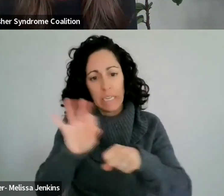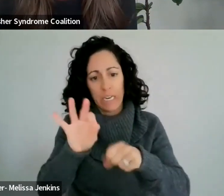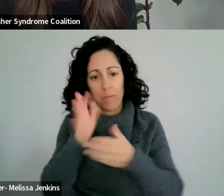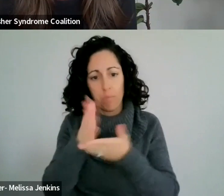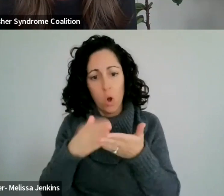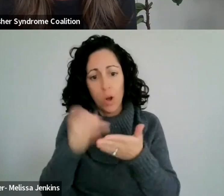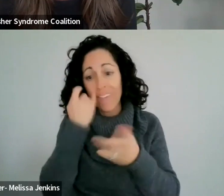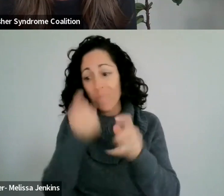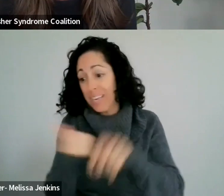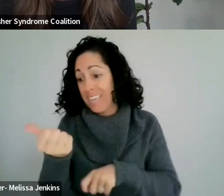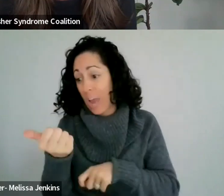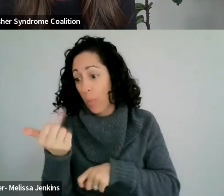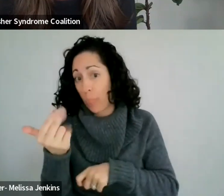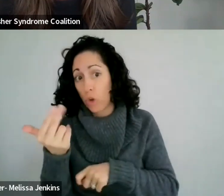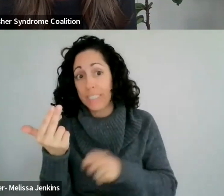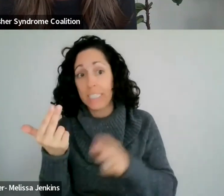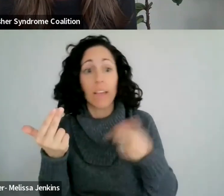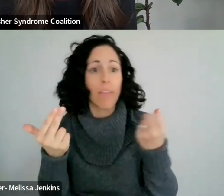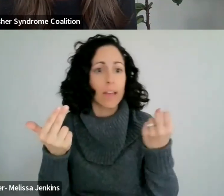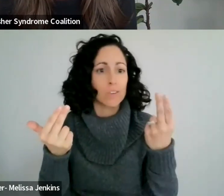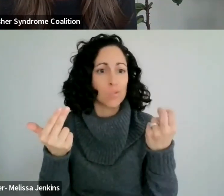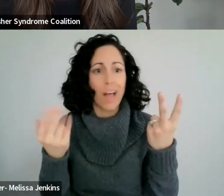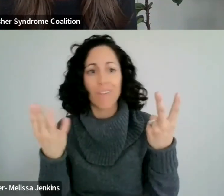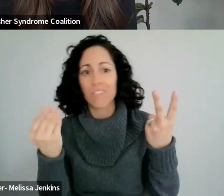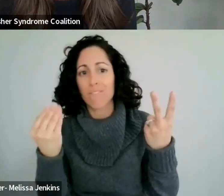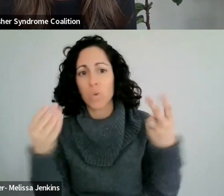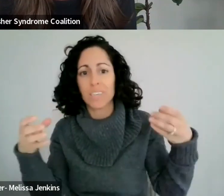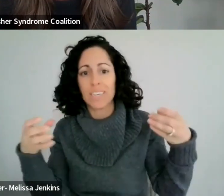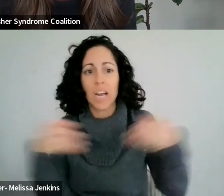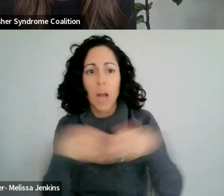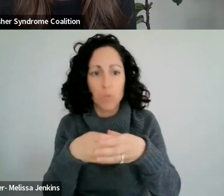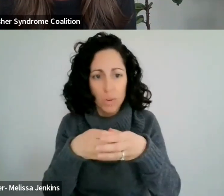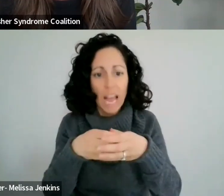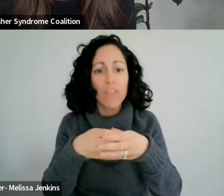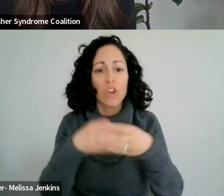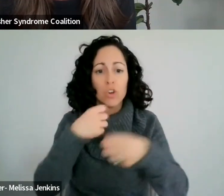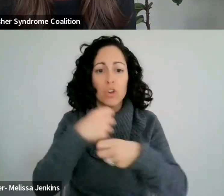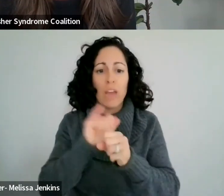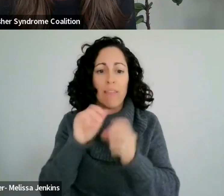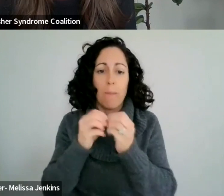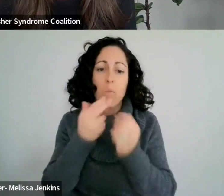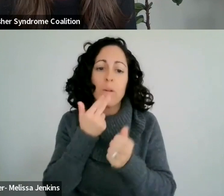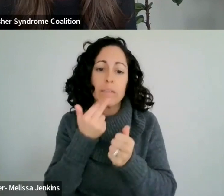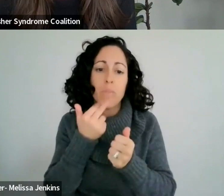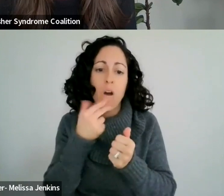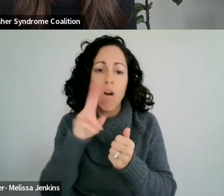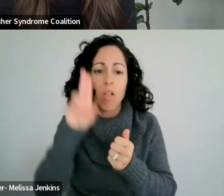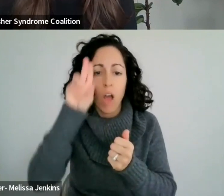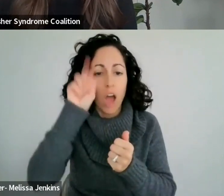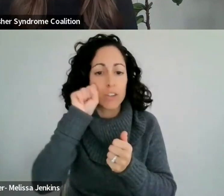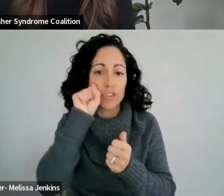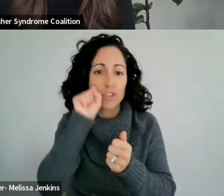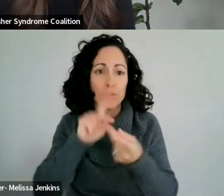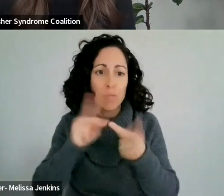can come together and create that smaller but functioning usherin protein. And that's what clinical development is trying